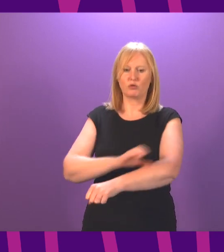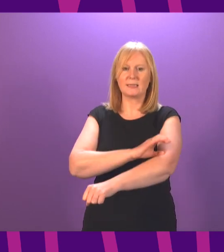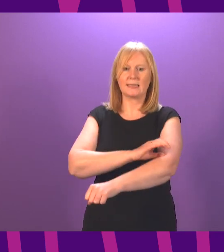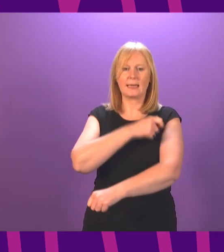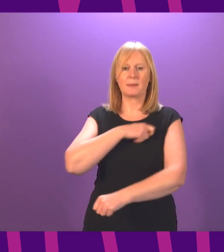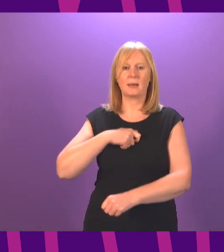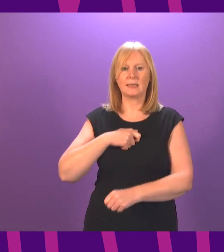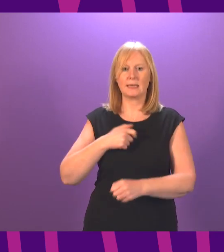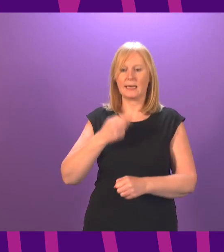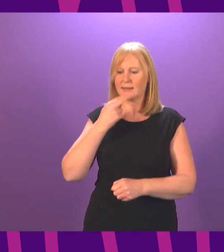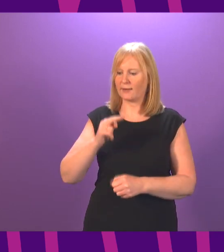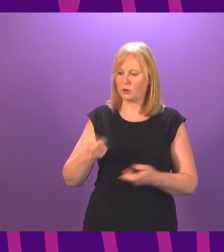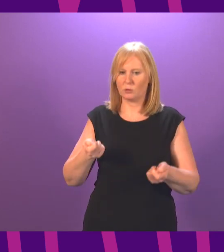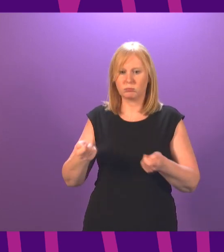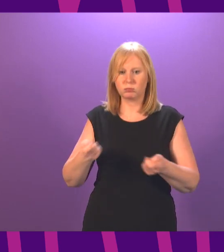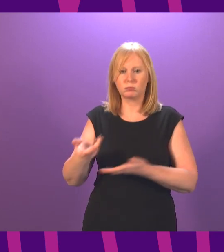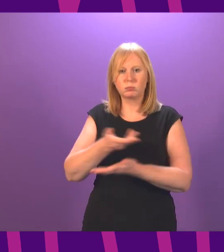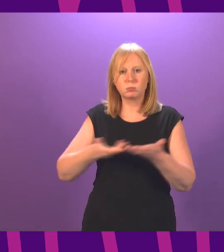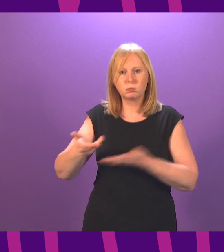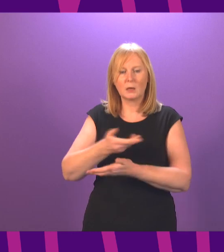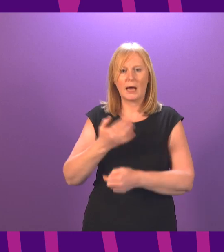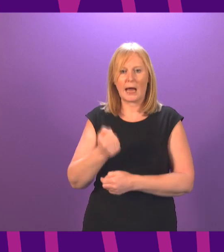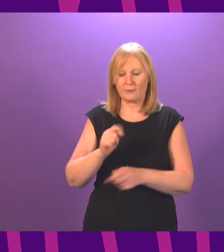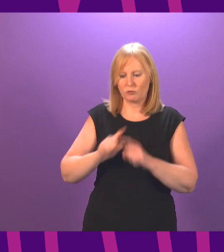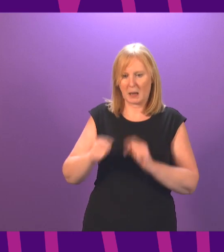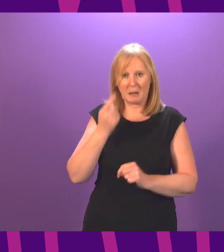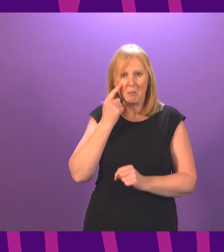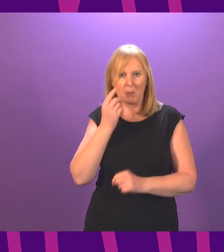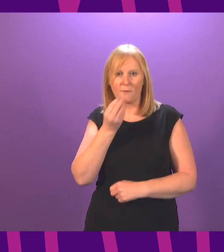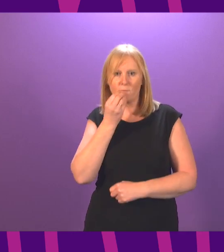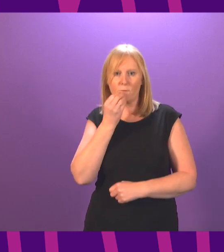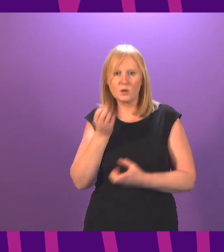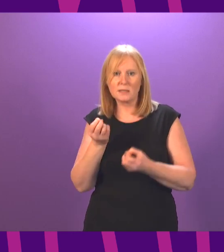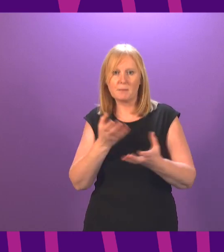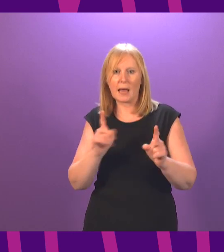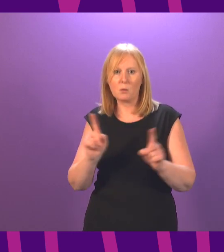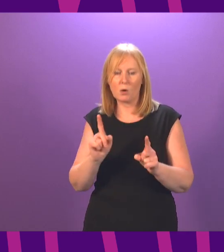stock of any issues relating to food supply. People will have read in the papers about